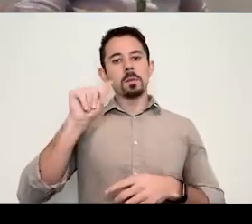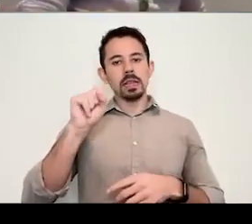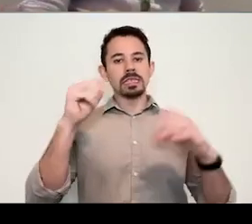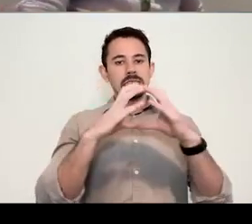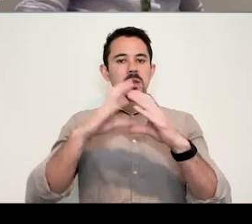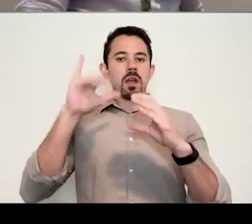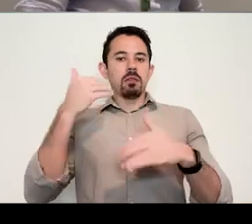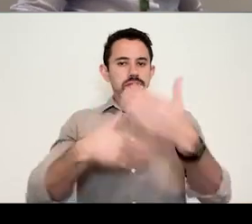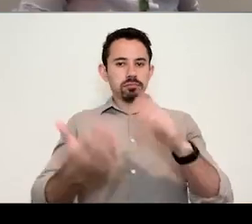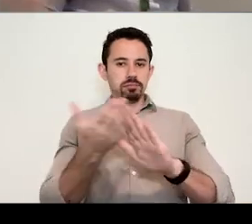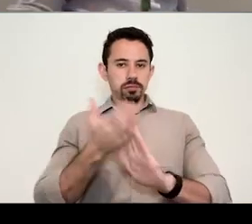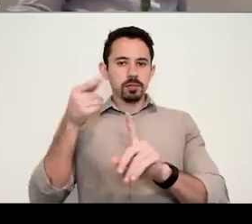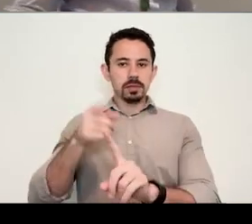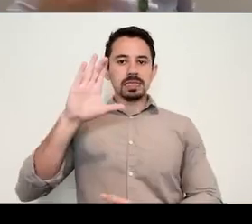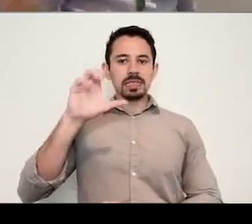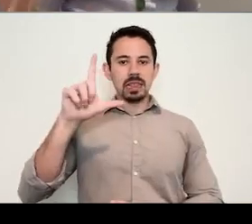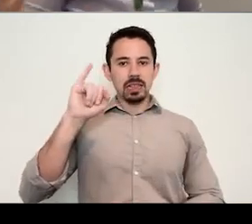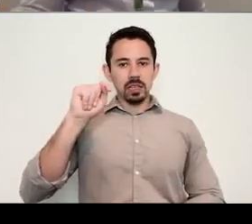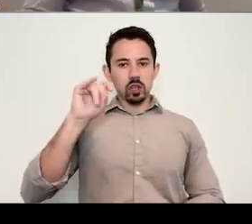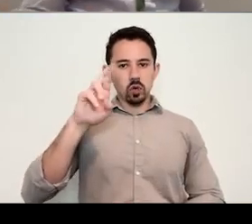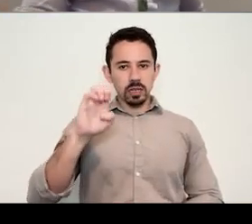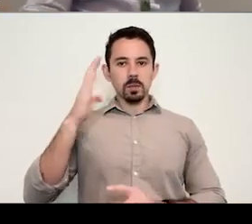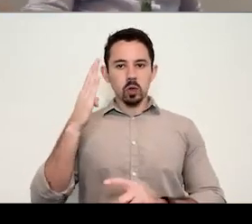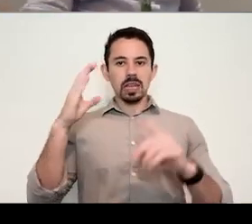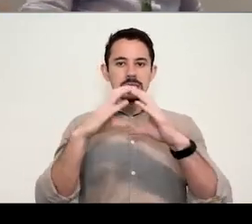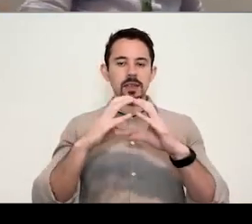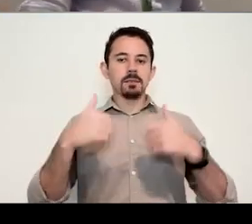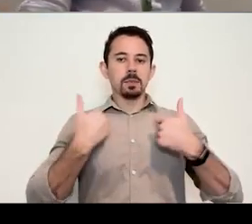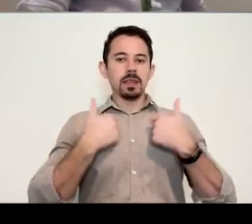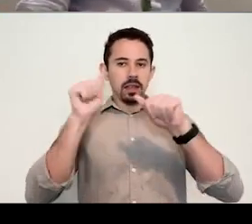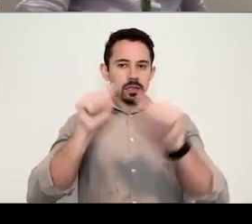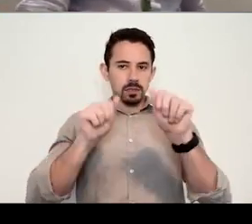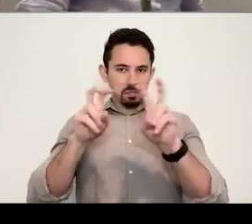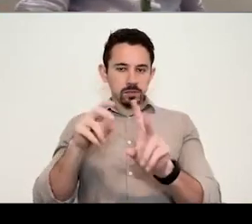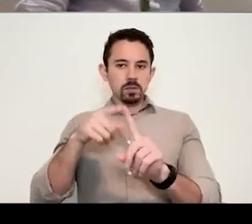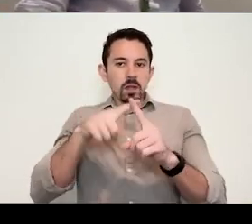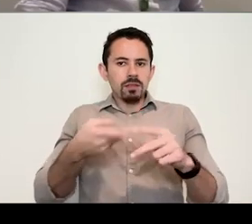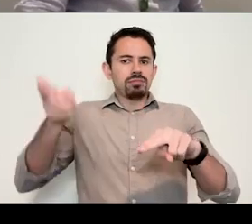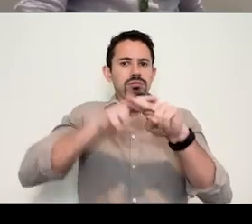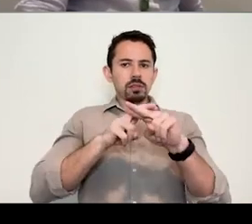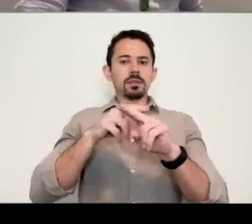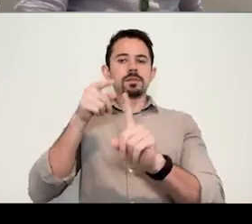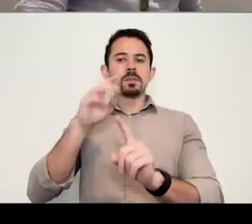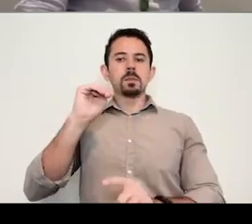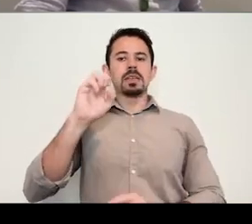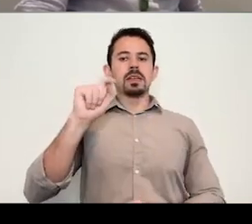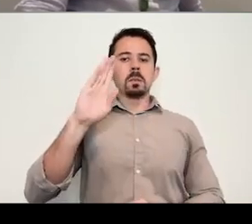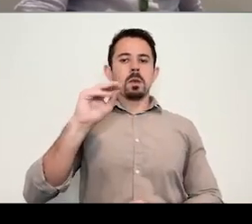assay to quantify metabolically active cells. So examination of the cellular viability of IMR90